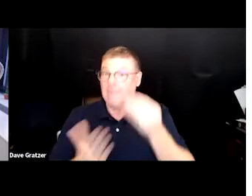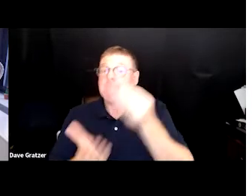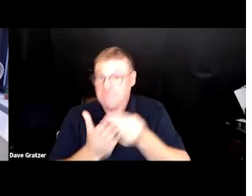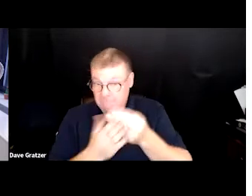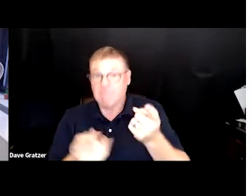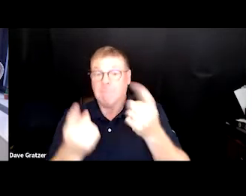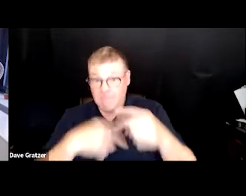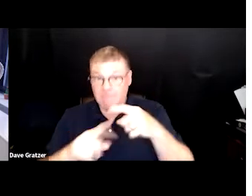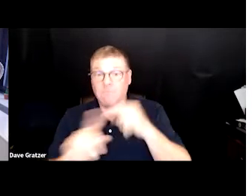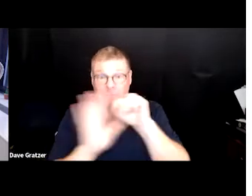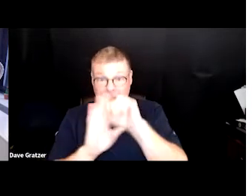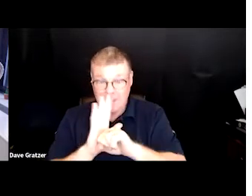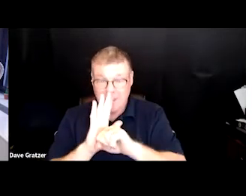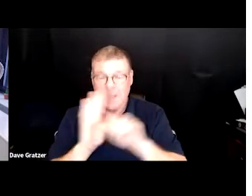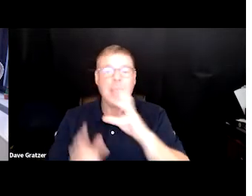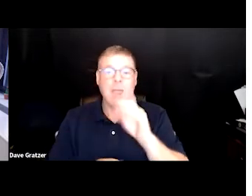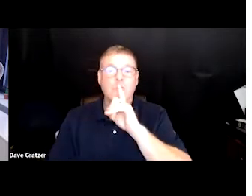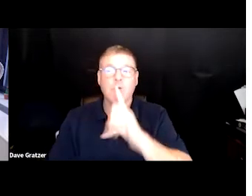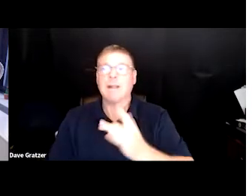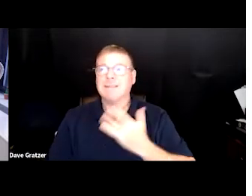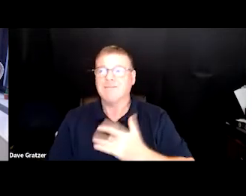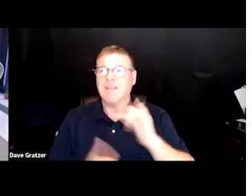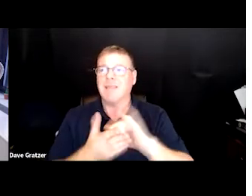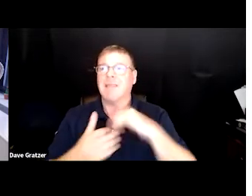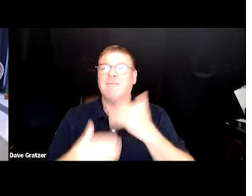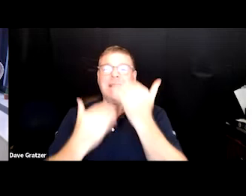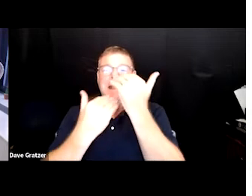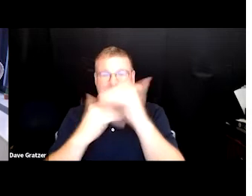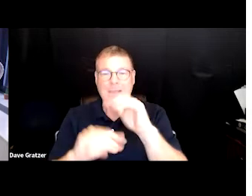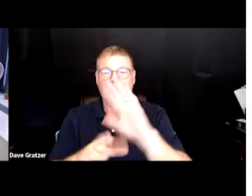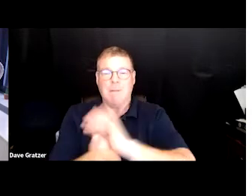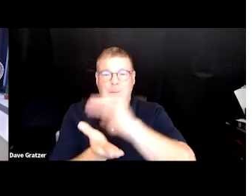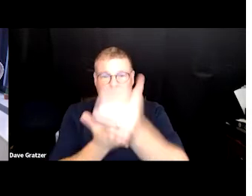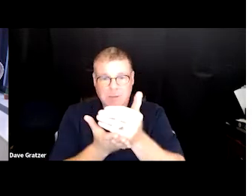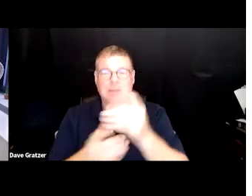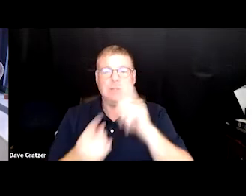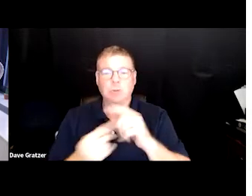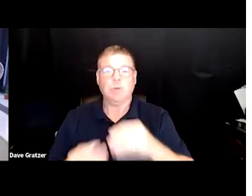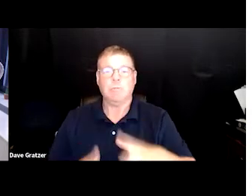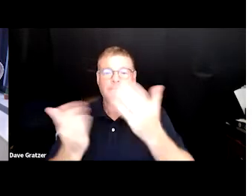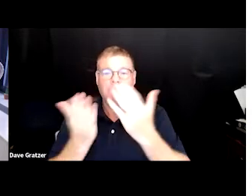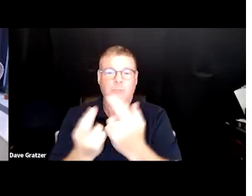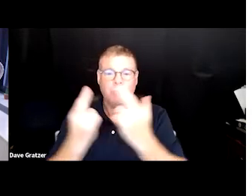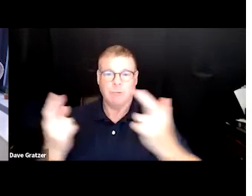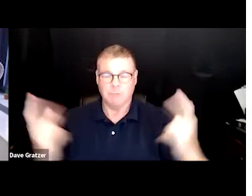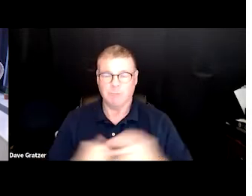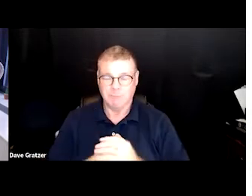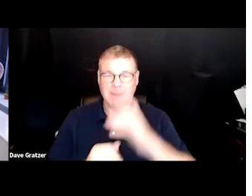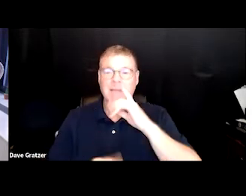there really, it was felt that there was limited bandwidth in terms of the resources to actually deliver these medications.